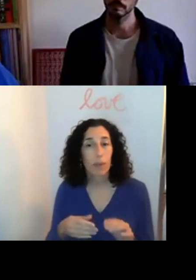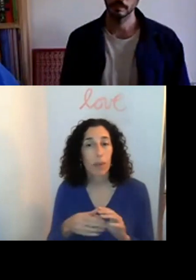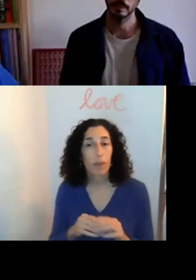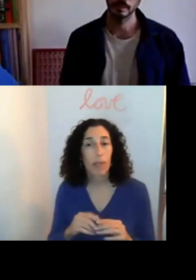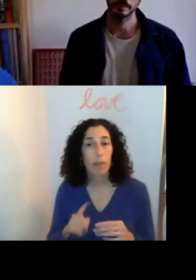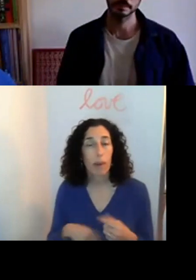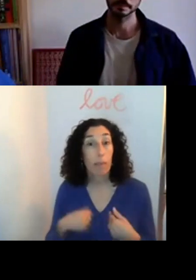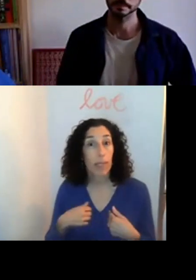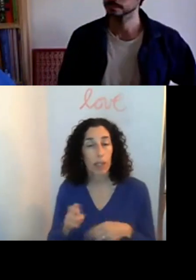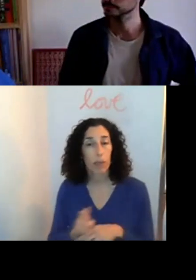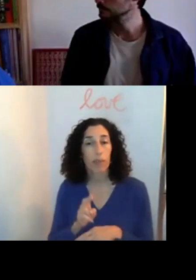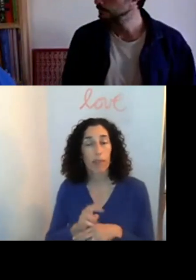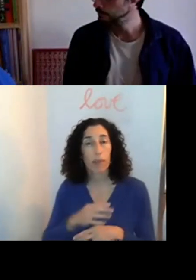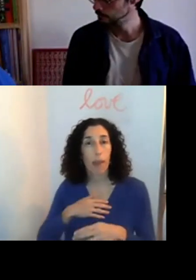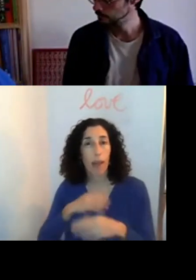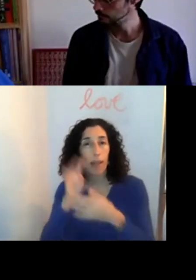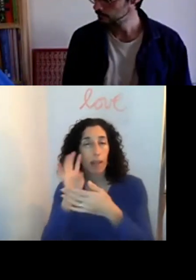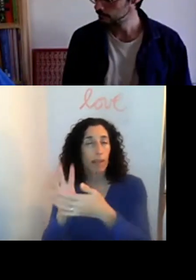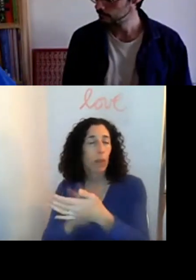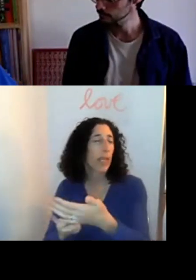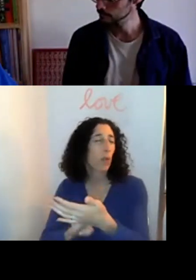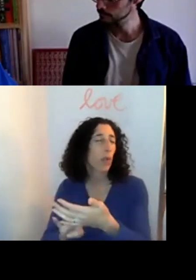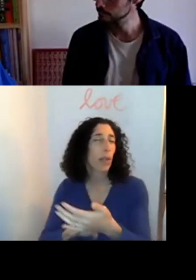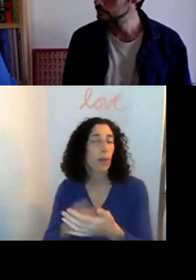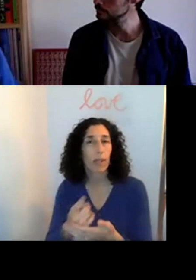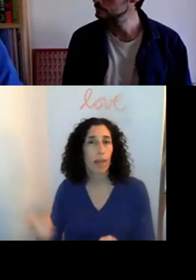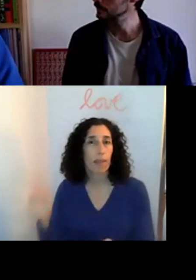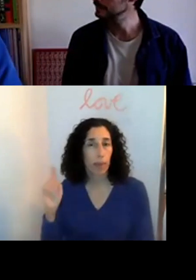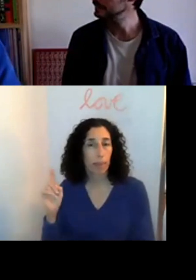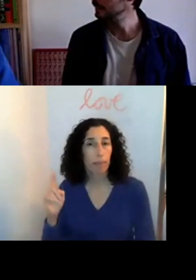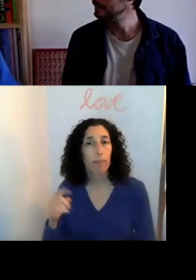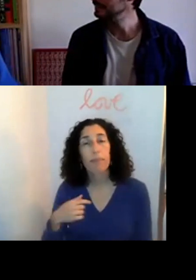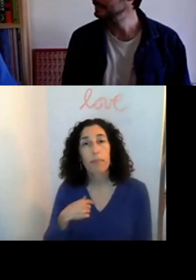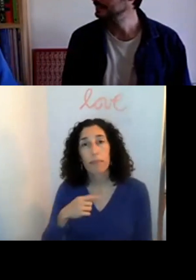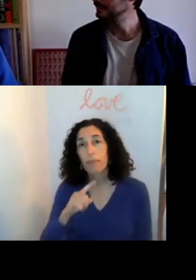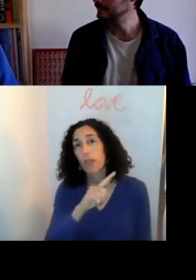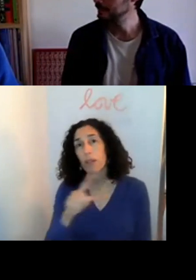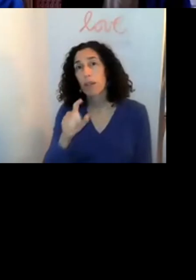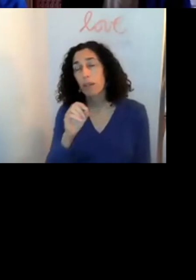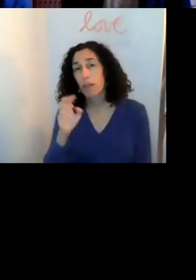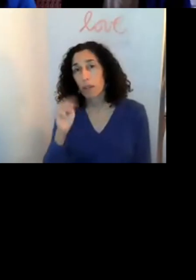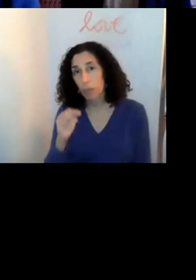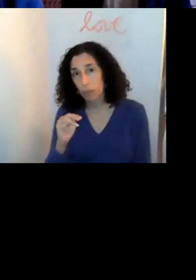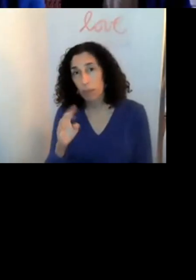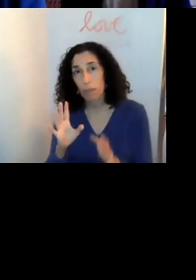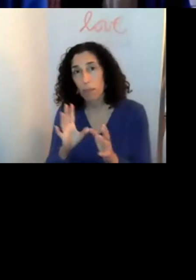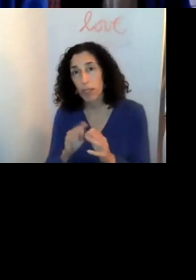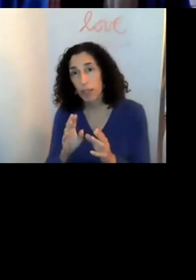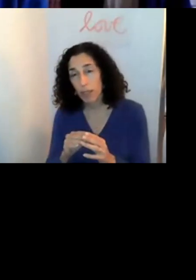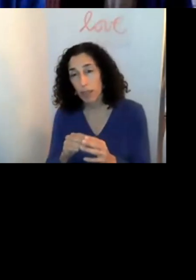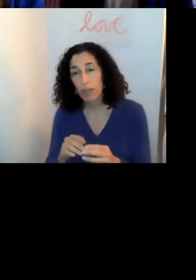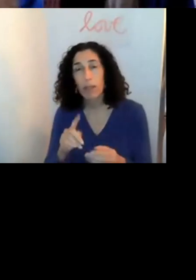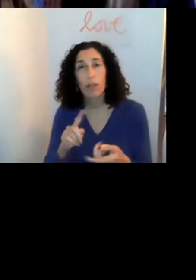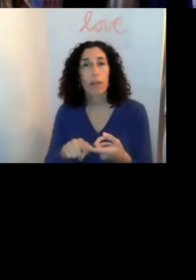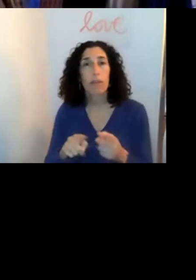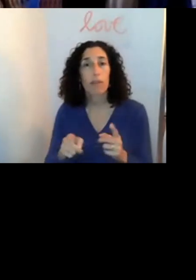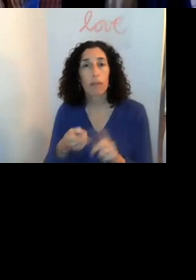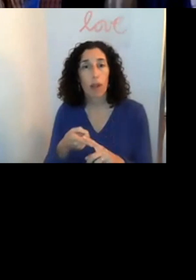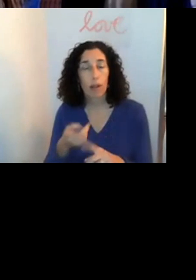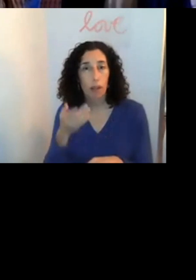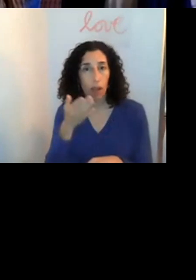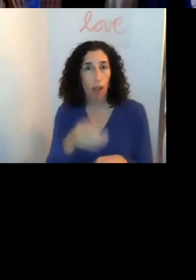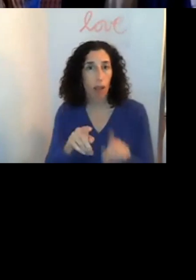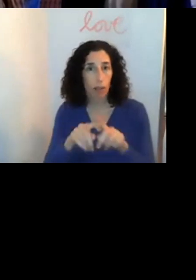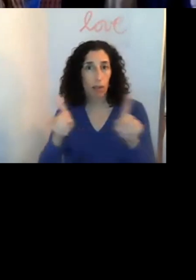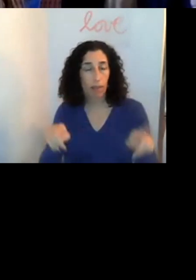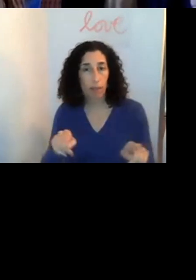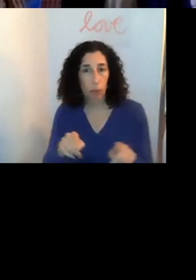motif of a jellyfish that was sort of secondary and so it’s more of an Easter Egg so that’s